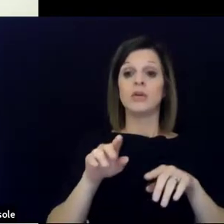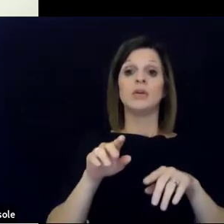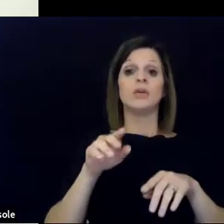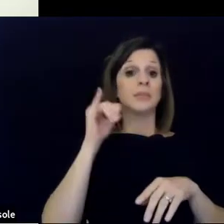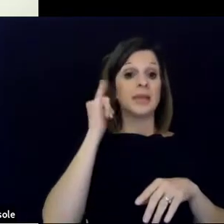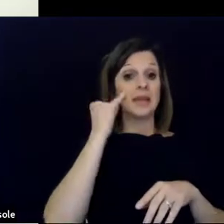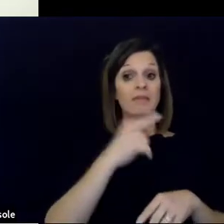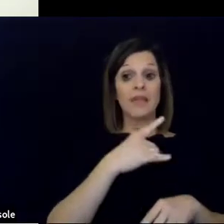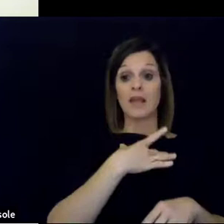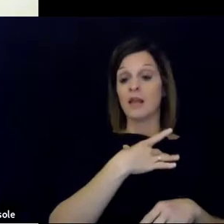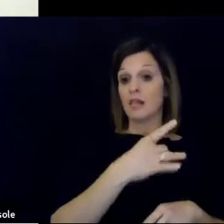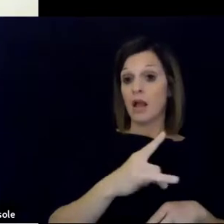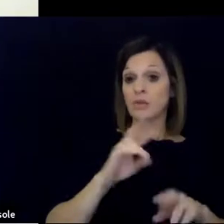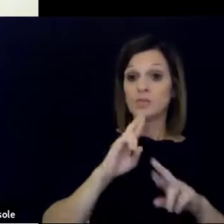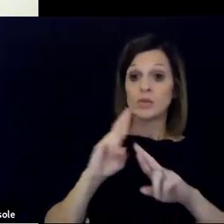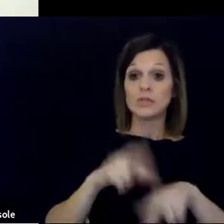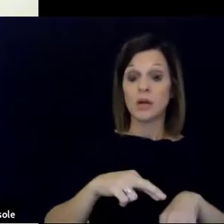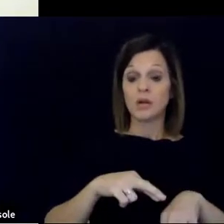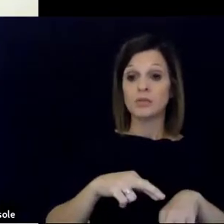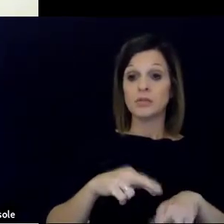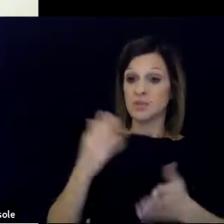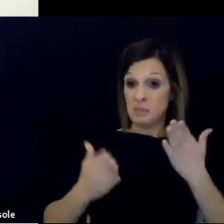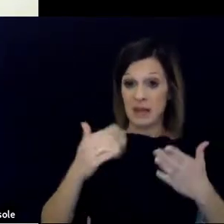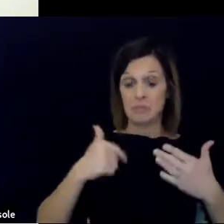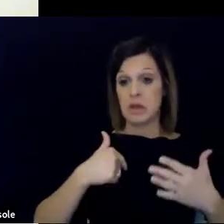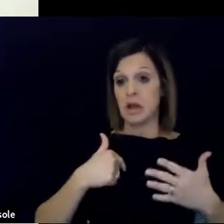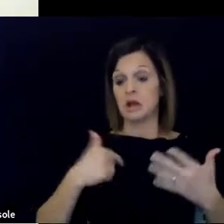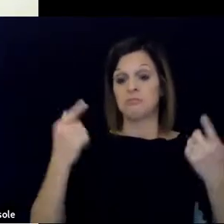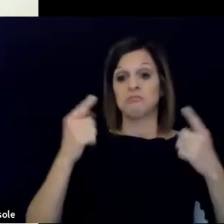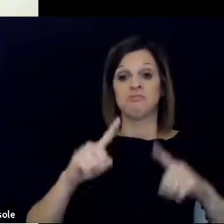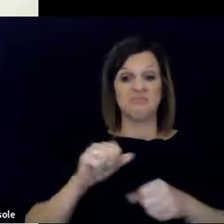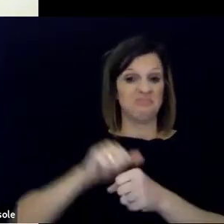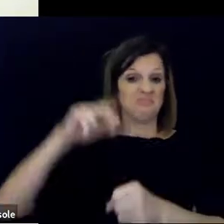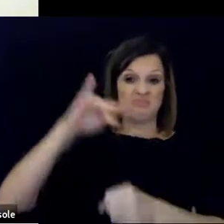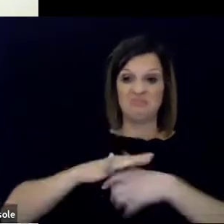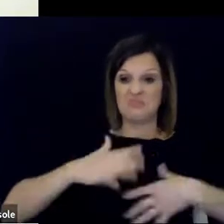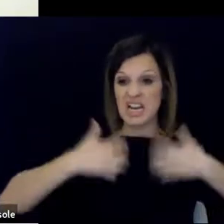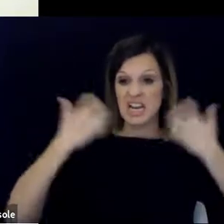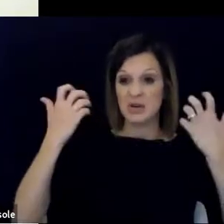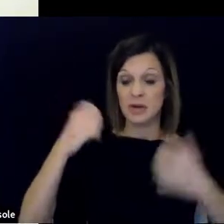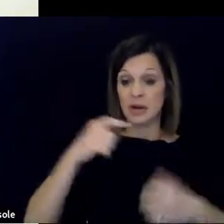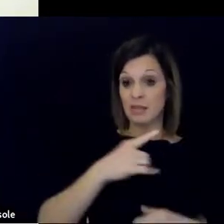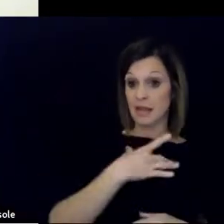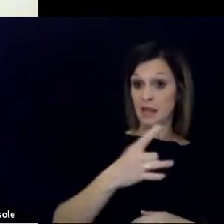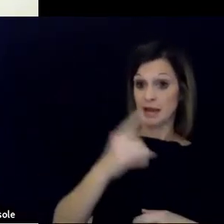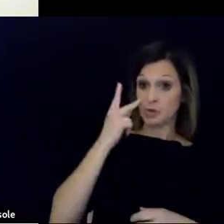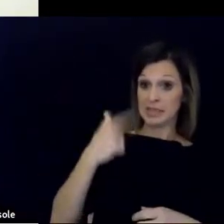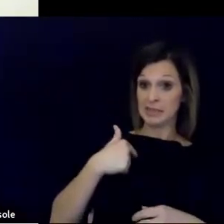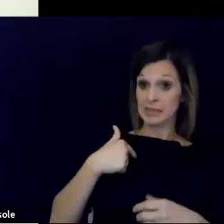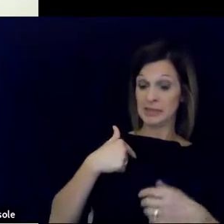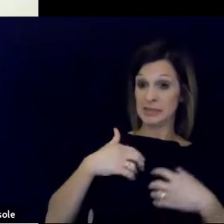maybe I got really angry and they like to see me angry. I gotta be careful that that doesn't reinforce the destructive